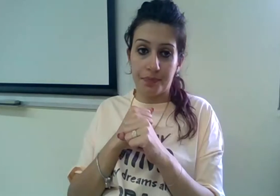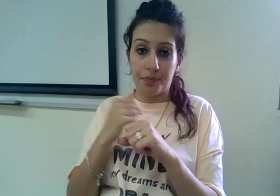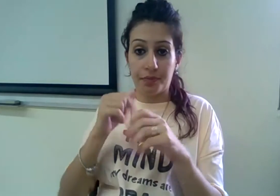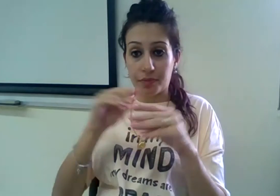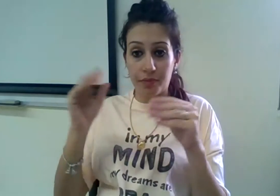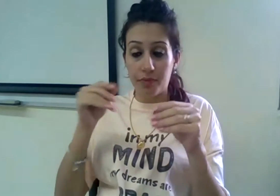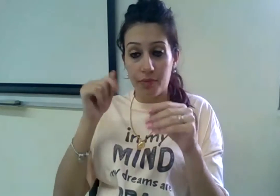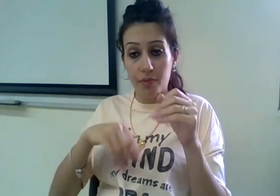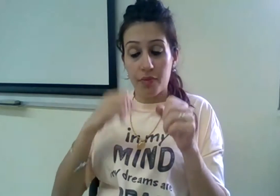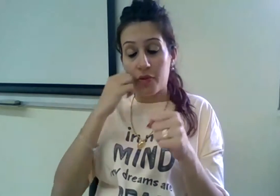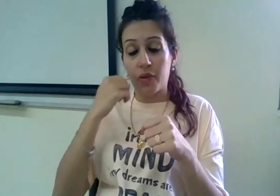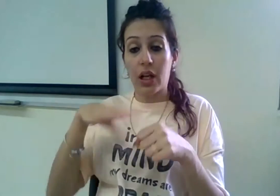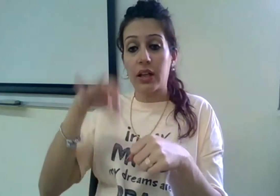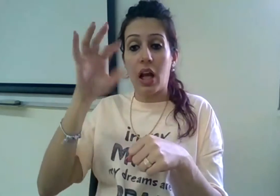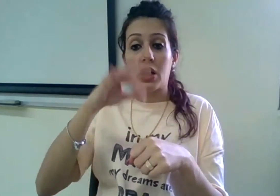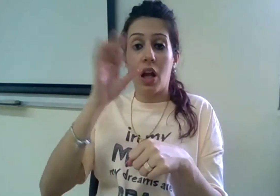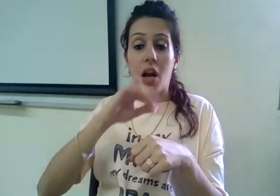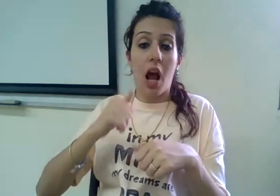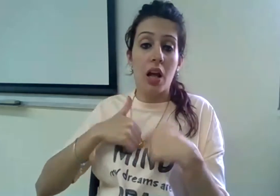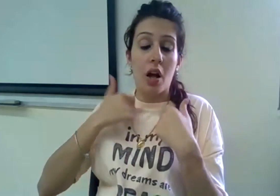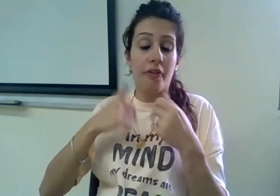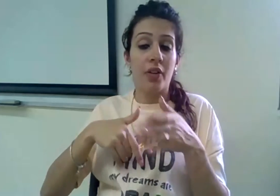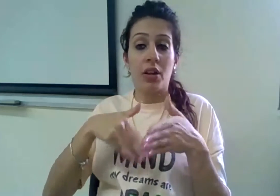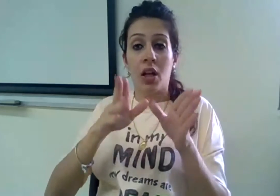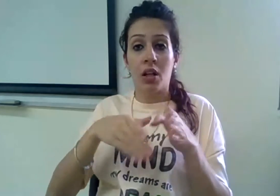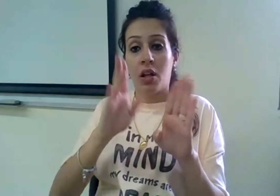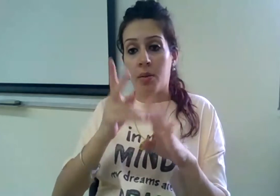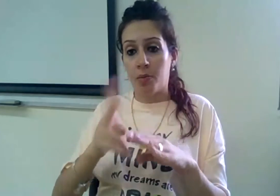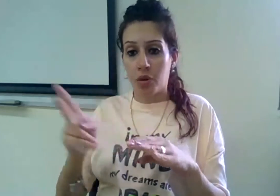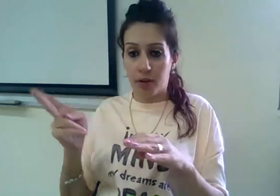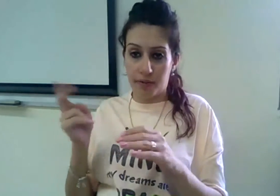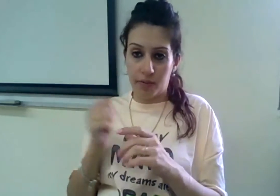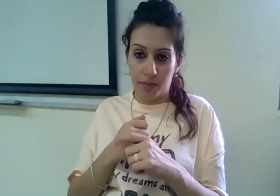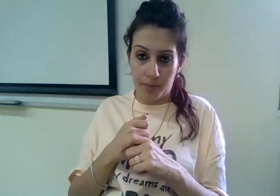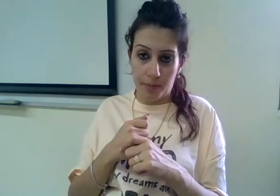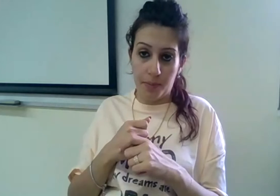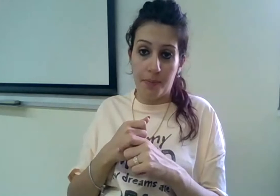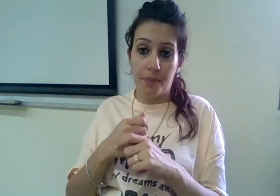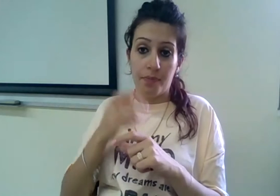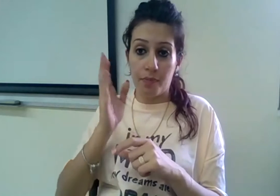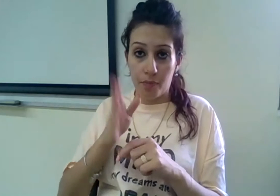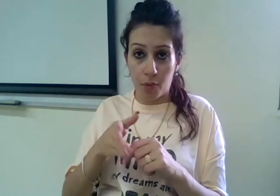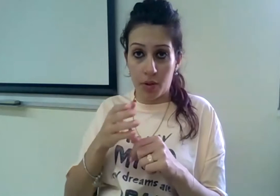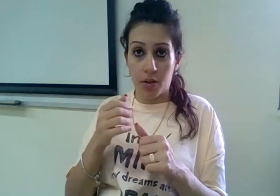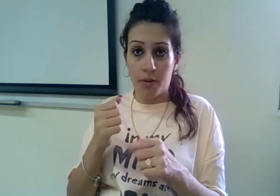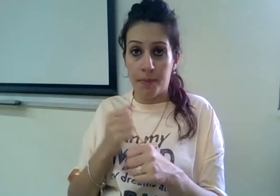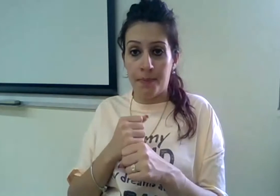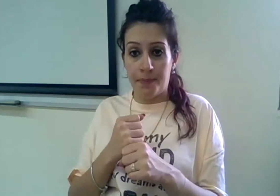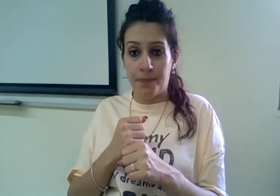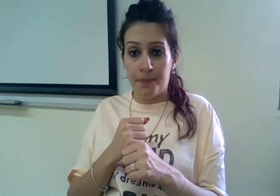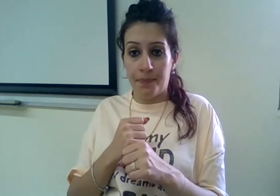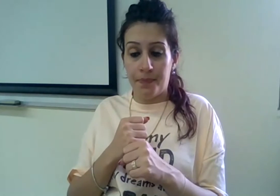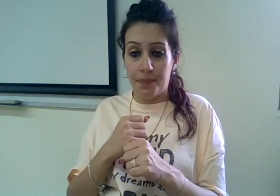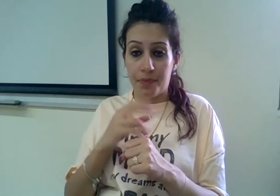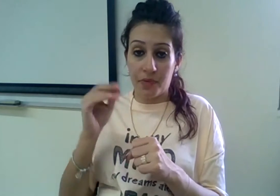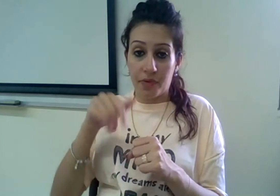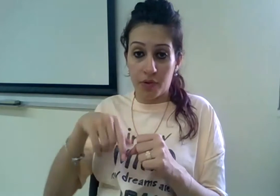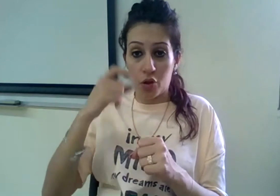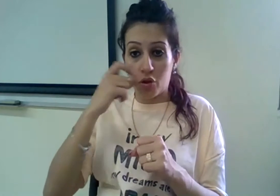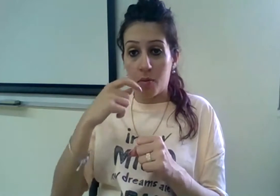facilitate another question if there's any, Serien, David? Yes, maybe one. Yes, I can summarize, two.